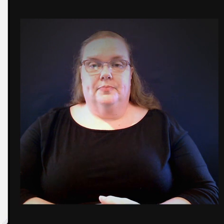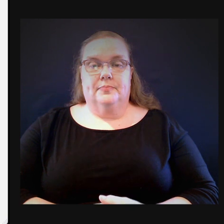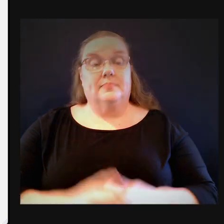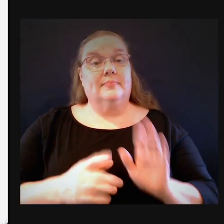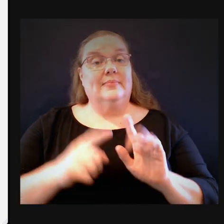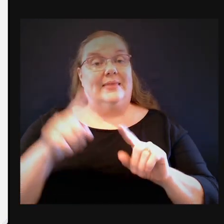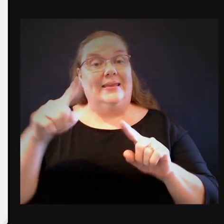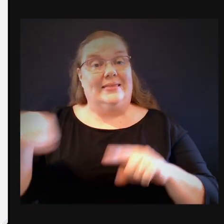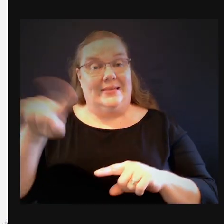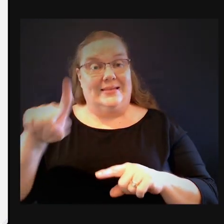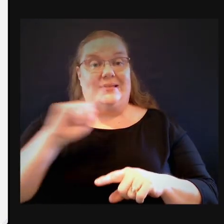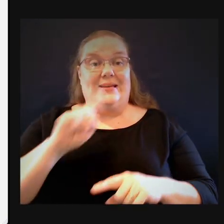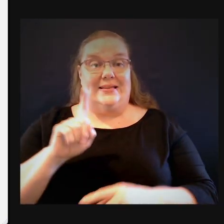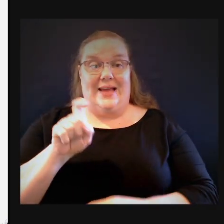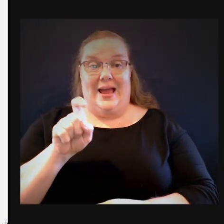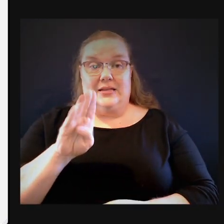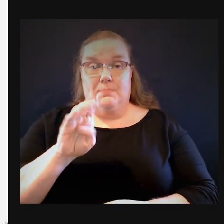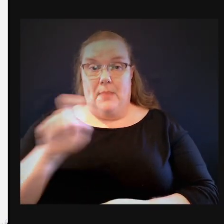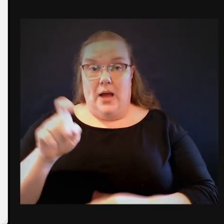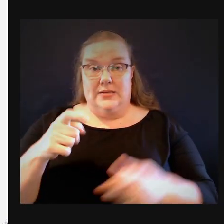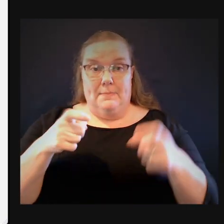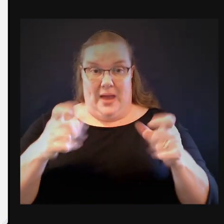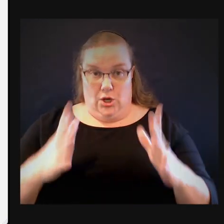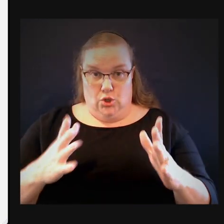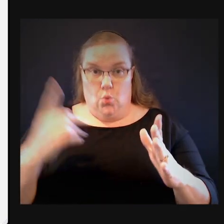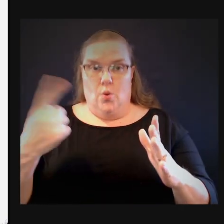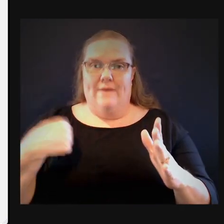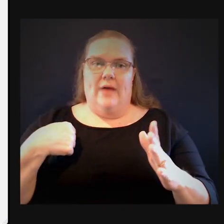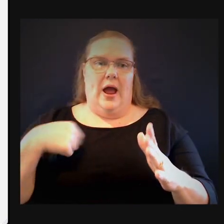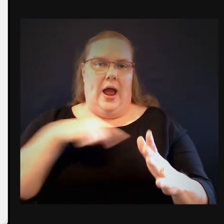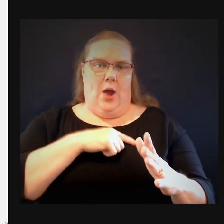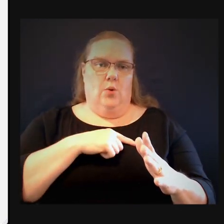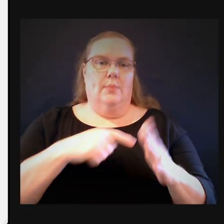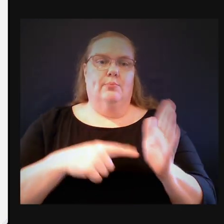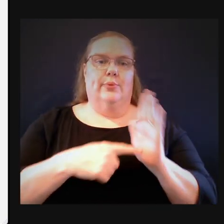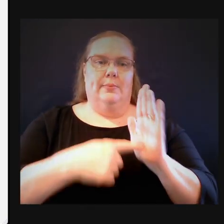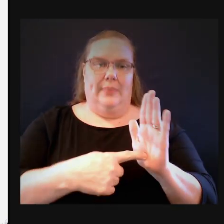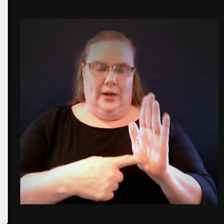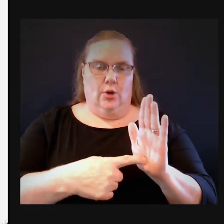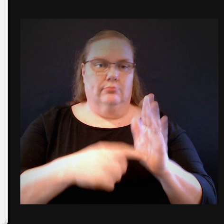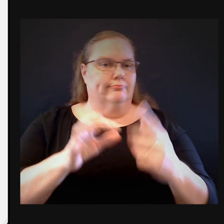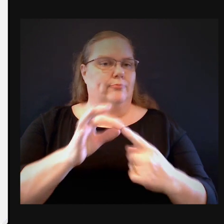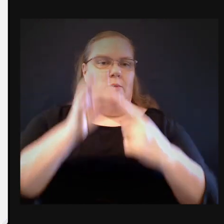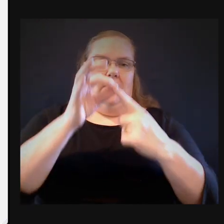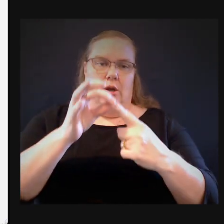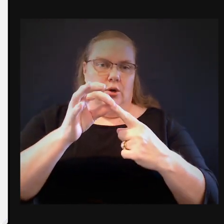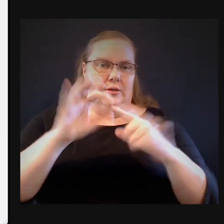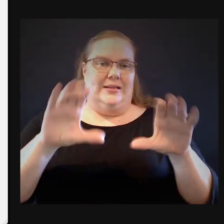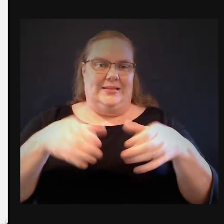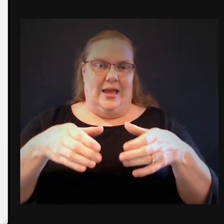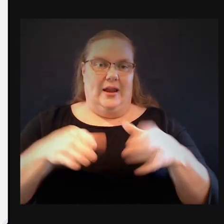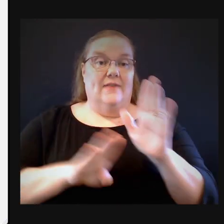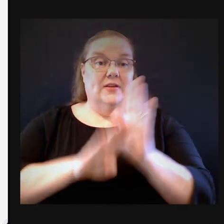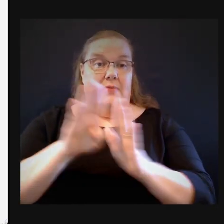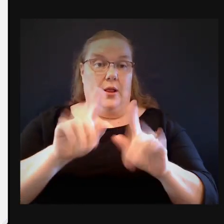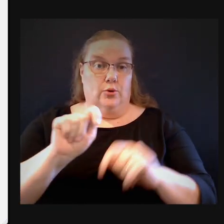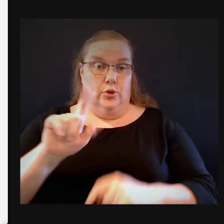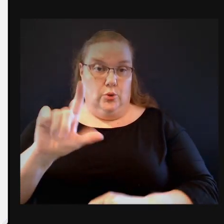This is Xbox Manager, one of our premier set of developer tools. It is used for connecting with